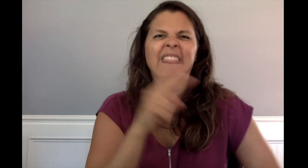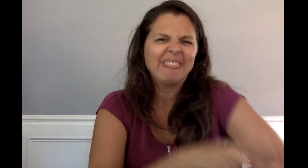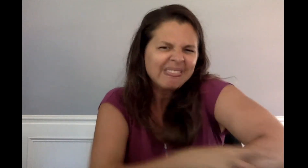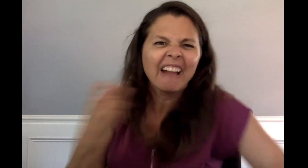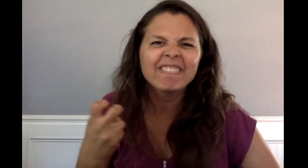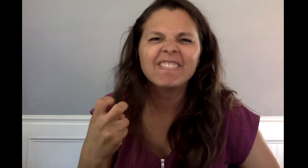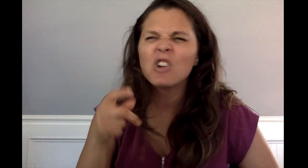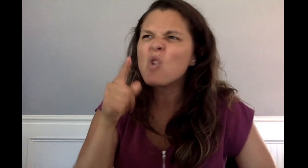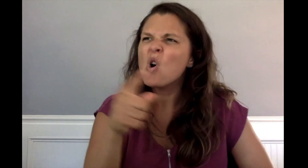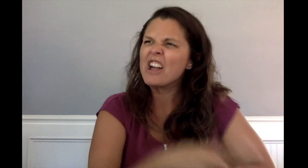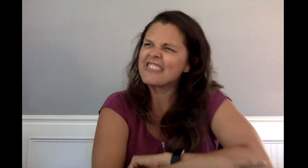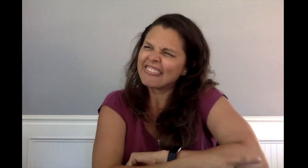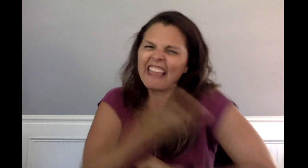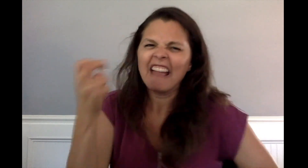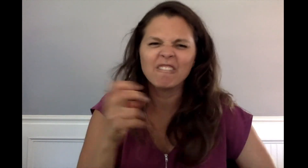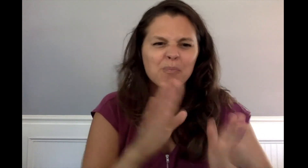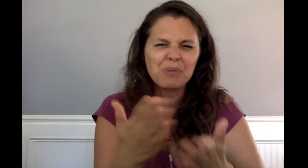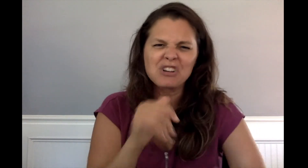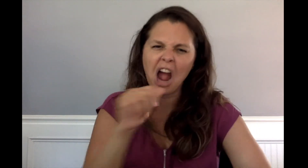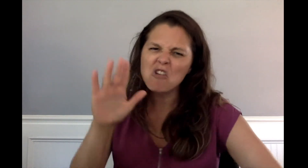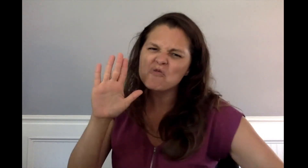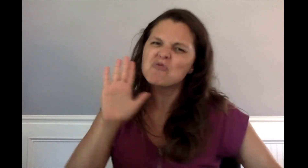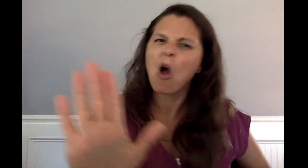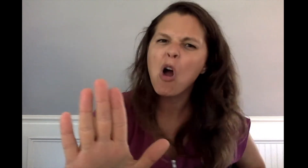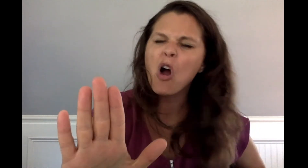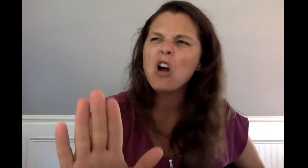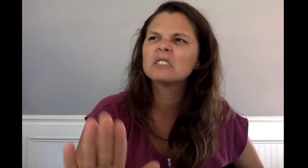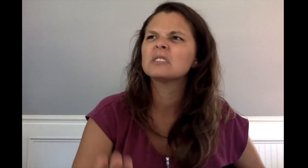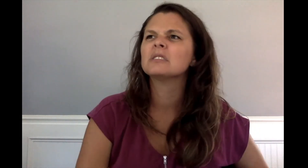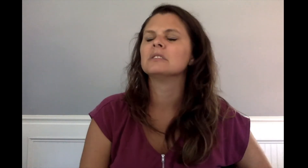"Thief!" Frog yelled in ASL. "That book is not yours!"